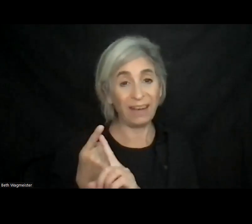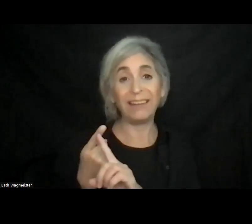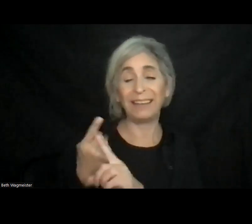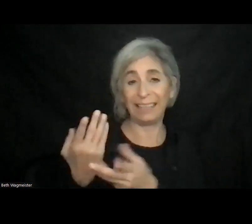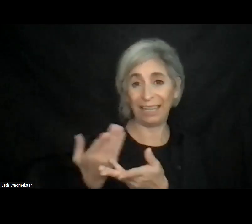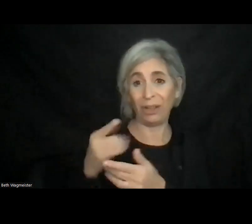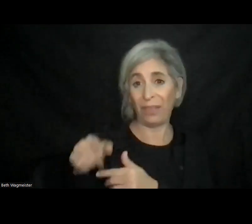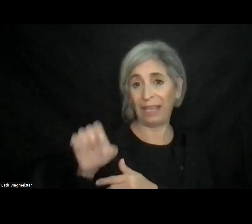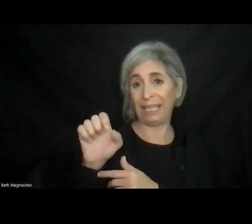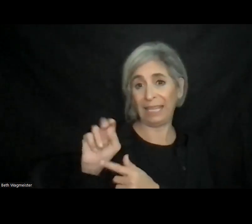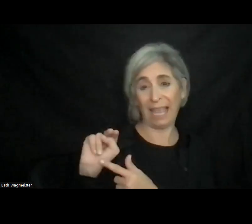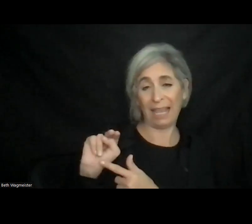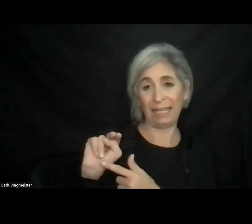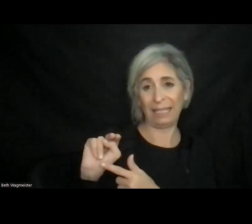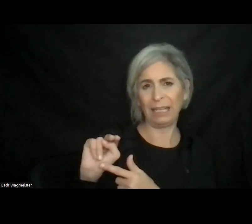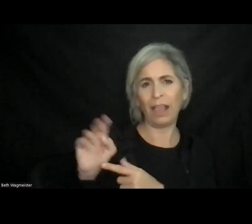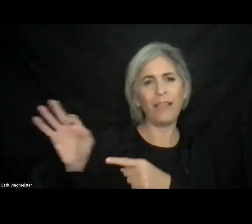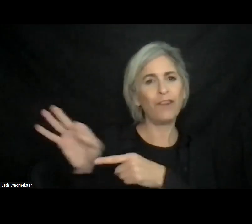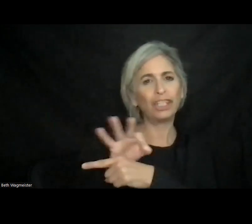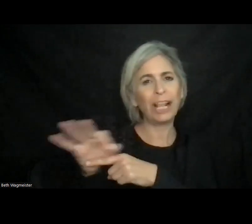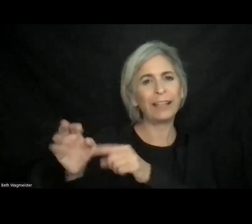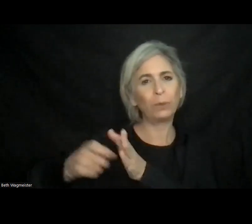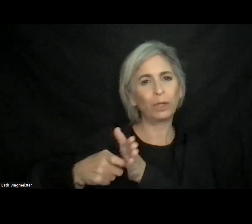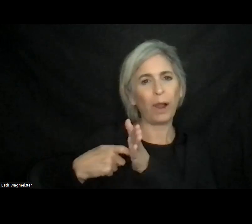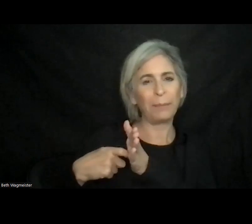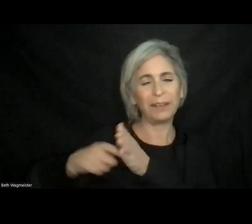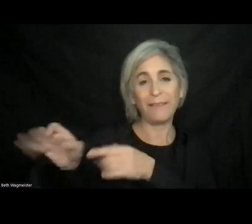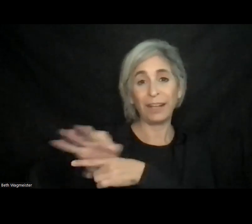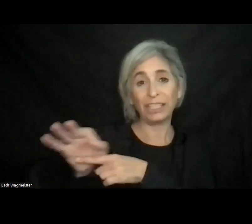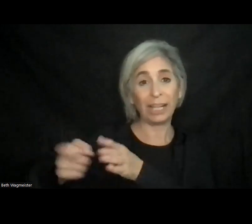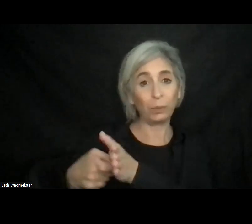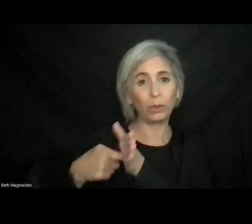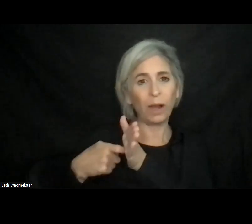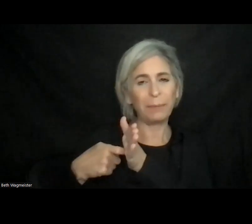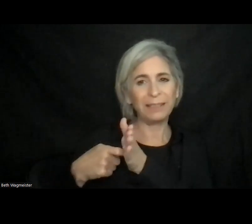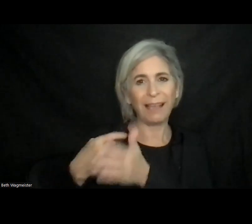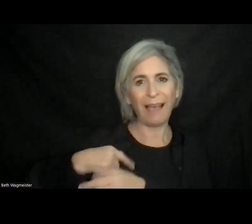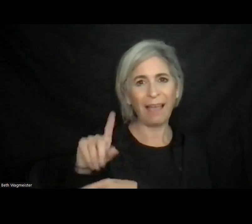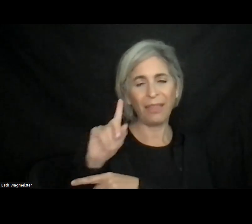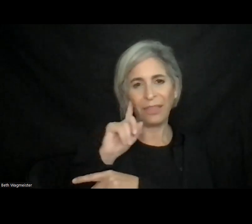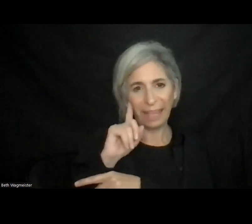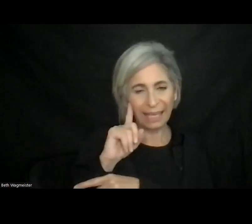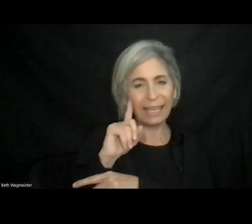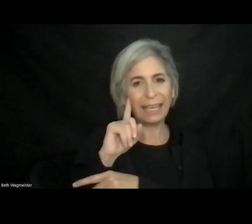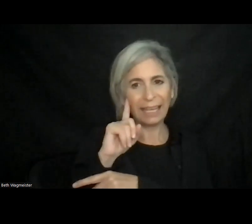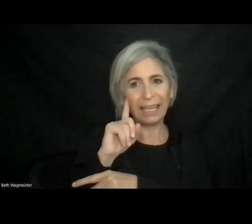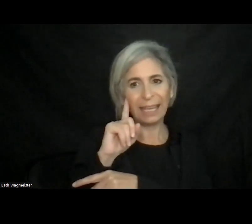EN is the functional requirement. And the functional requirement I think is totally agree